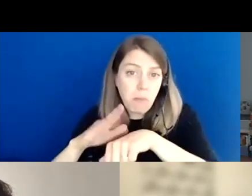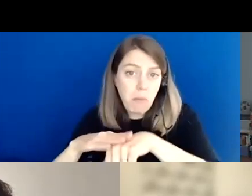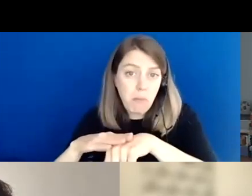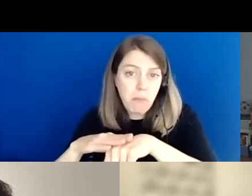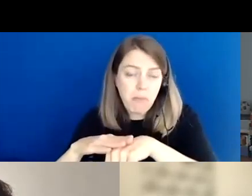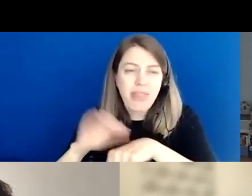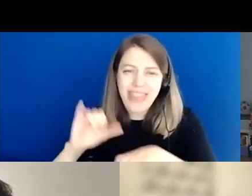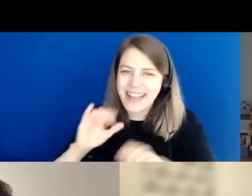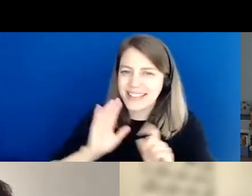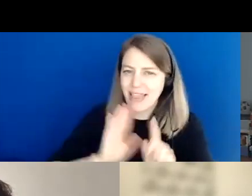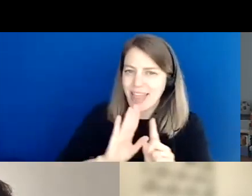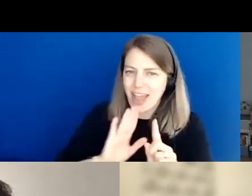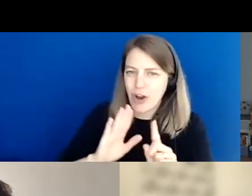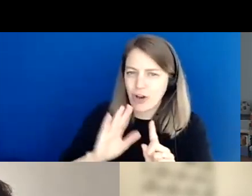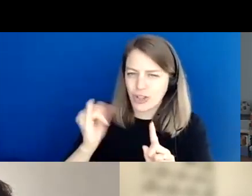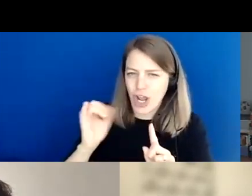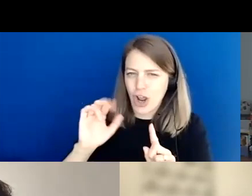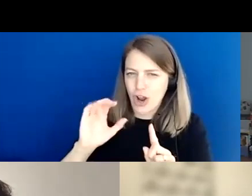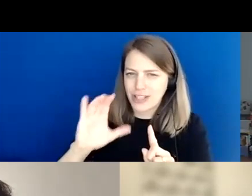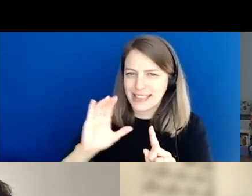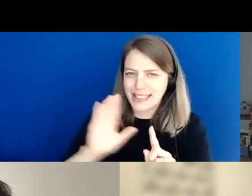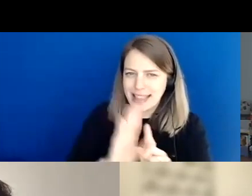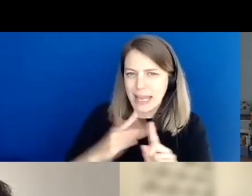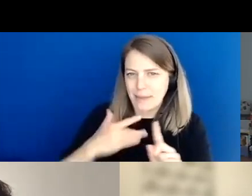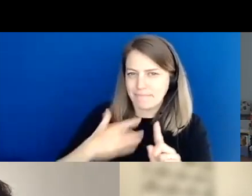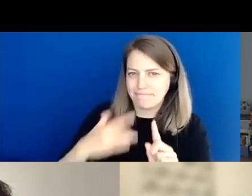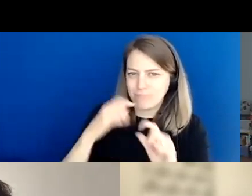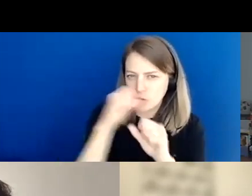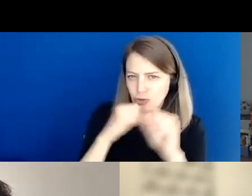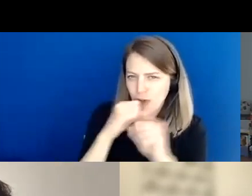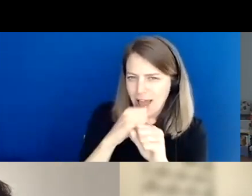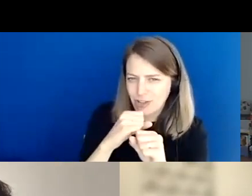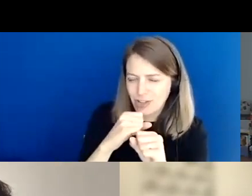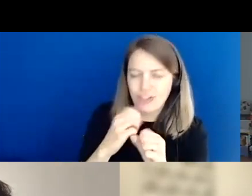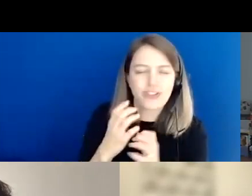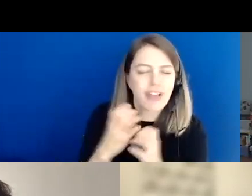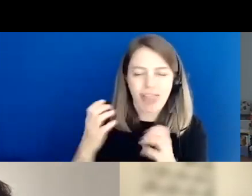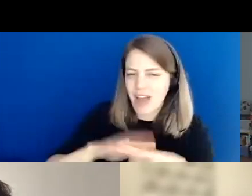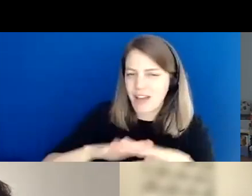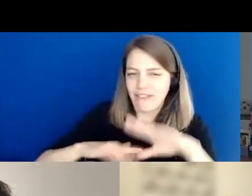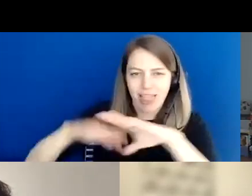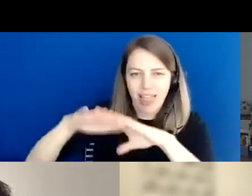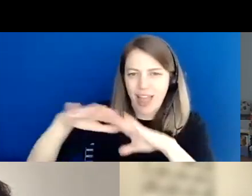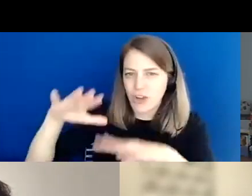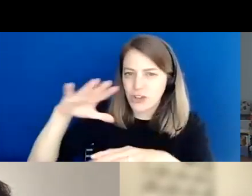with families across a lot of layers of marginalization and of course, race is one of them.